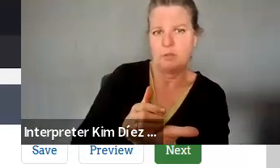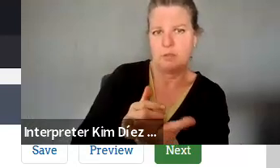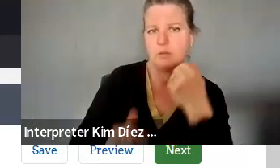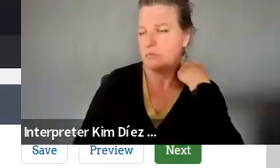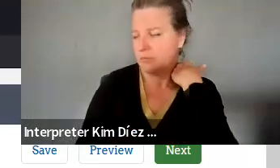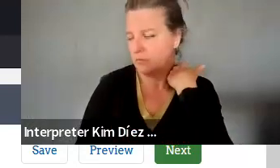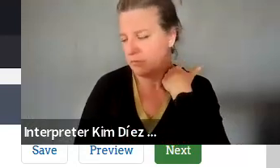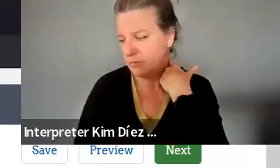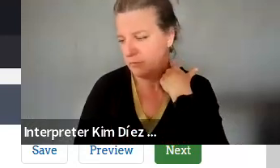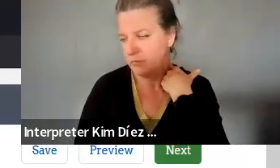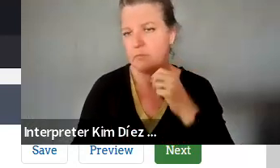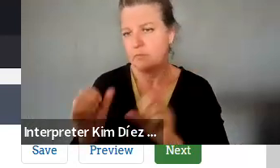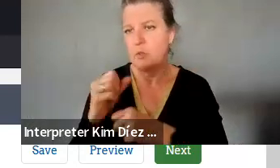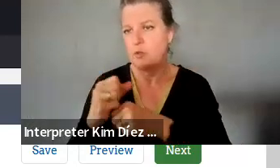to make it relevant for what you're teaching.